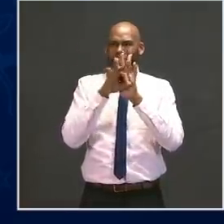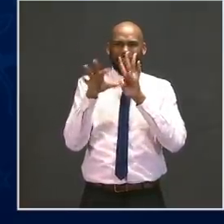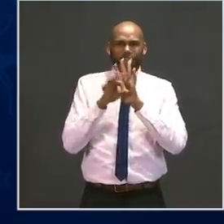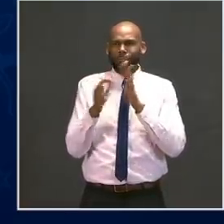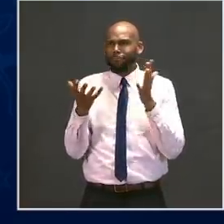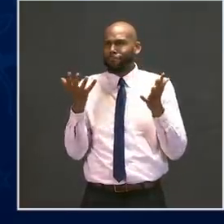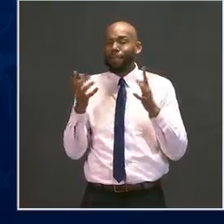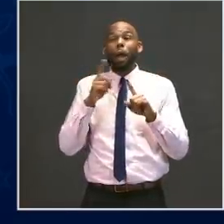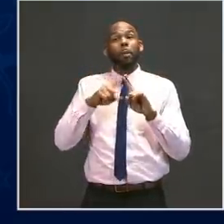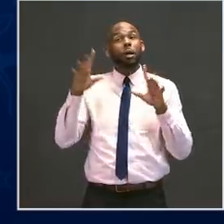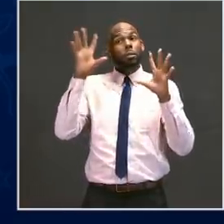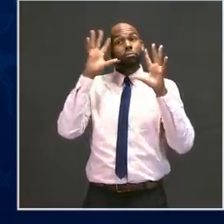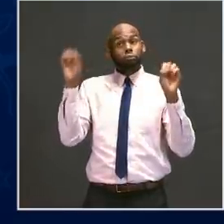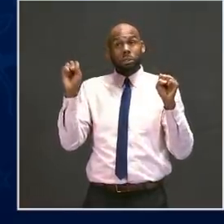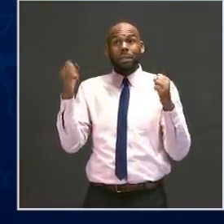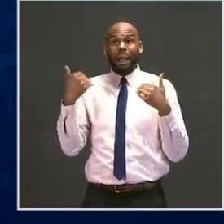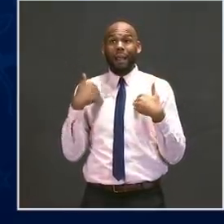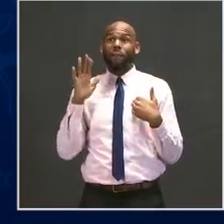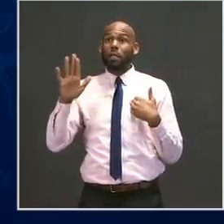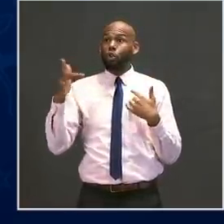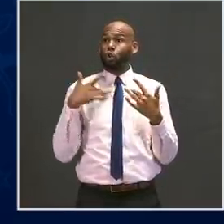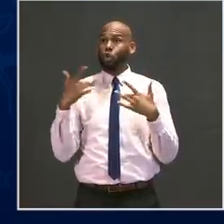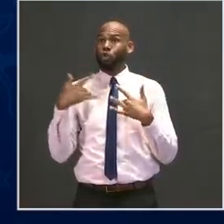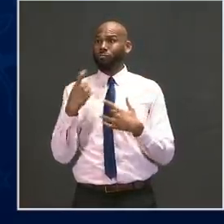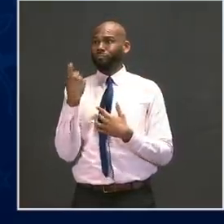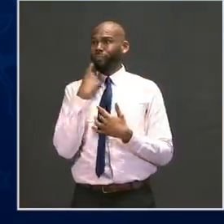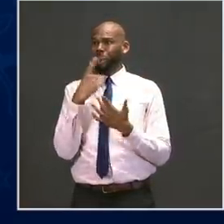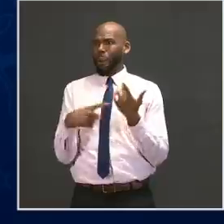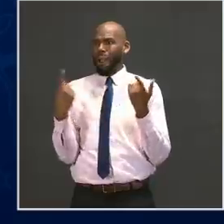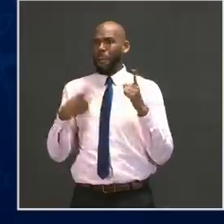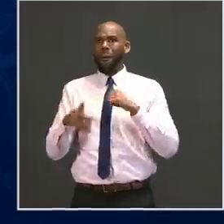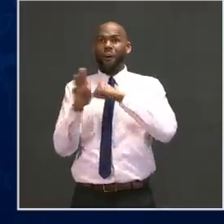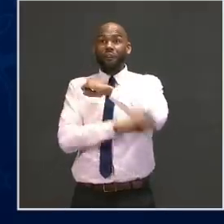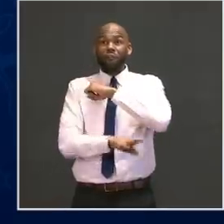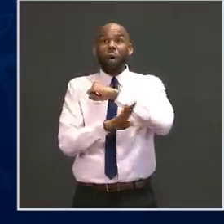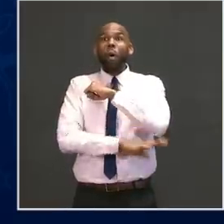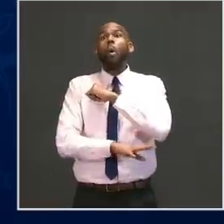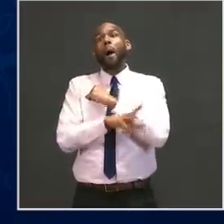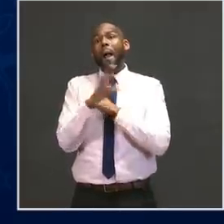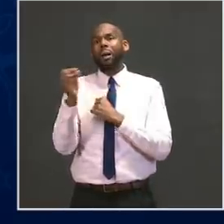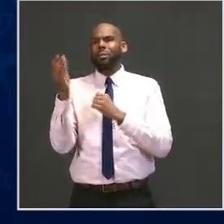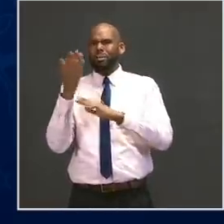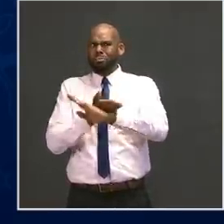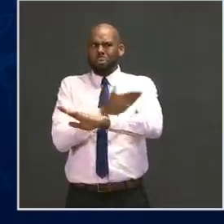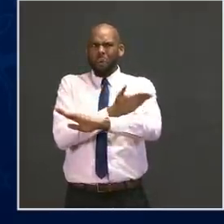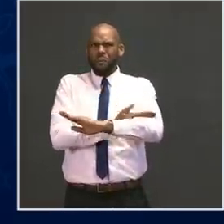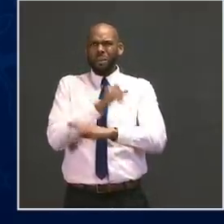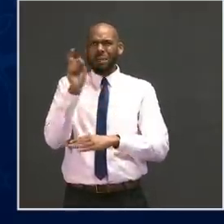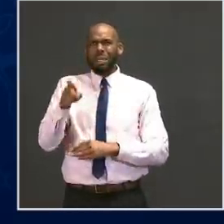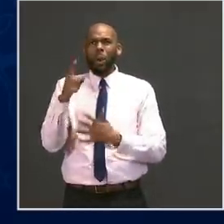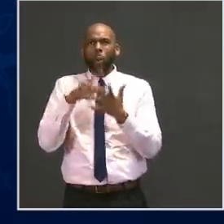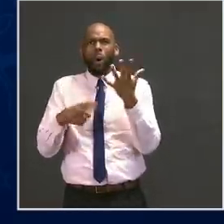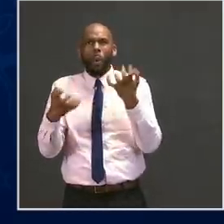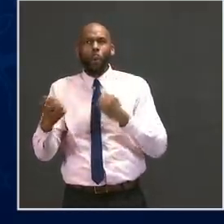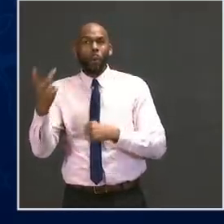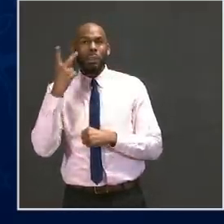about what happened last fall and improvements he'd like to see at the Post Office. The Press: Thank you, Jen. Ms. Psaki: Thank you, everyone.